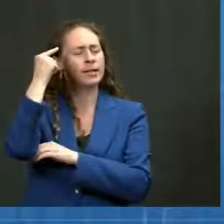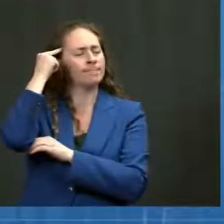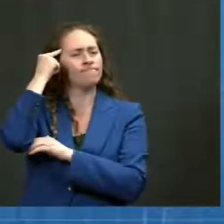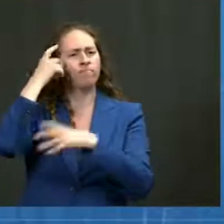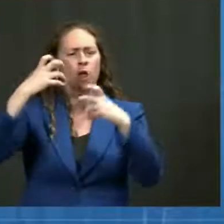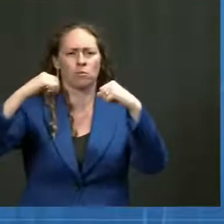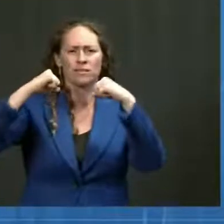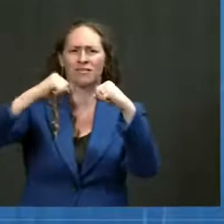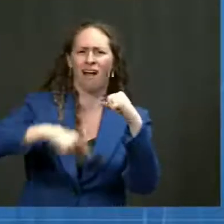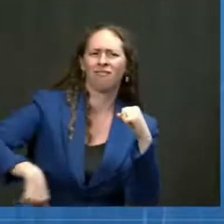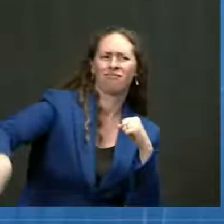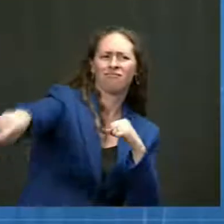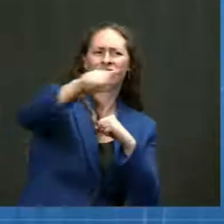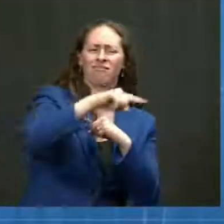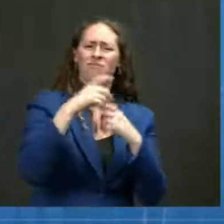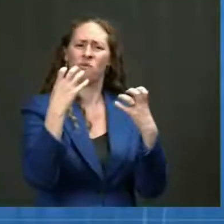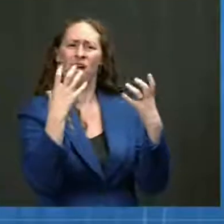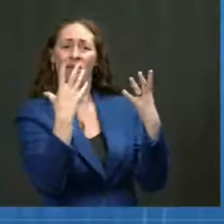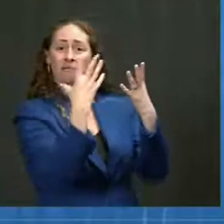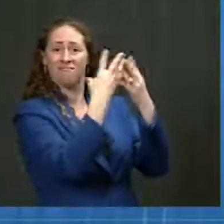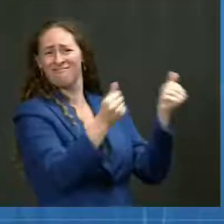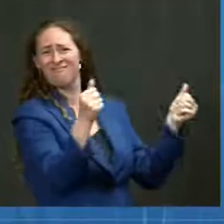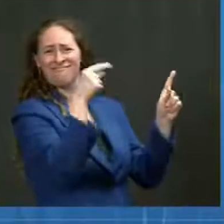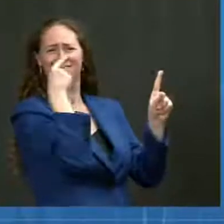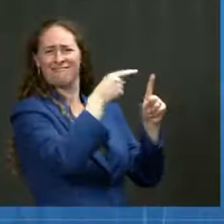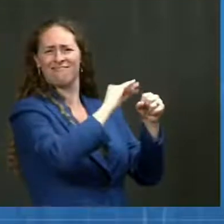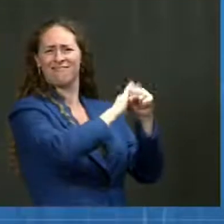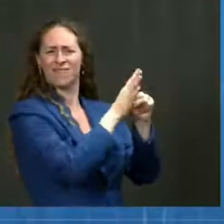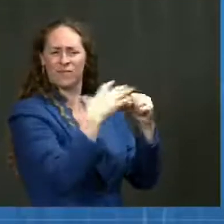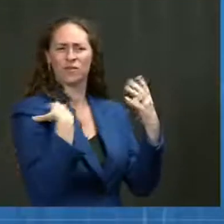OUR PLAN IS TO PROTECT THE